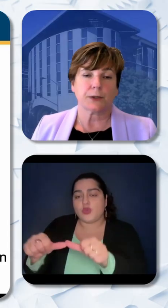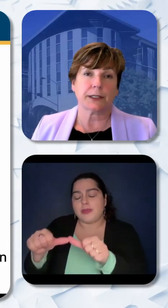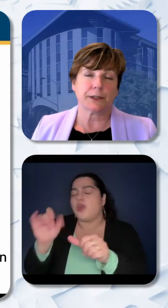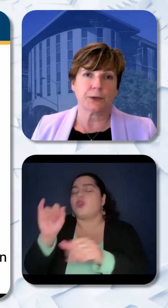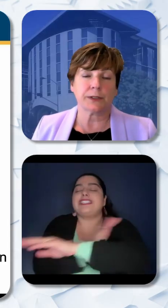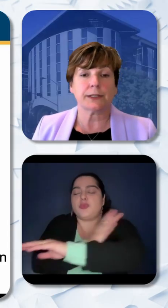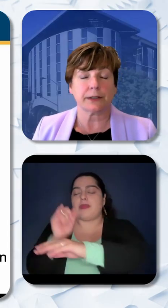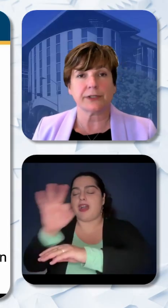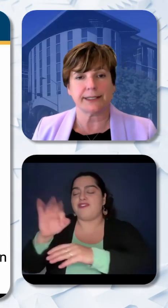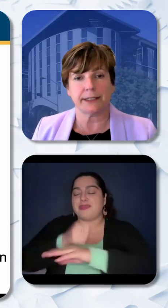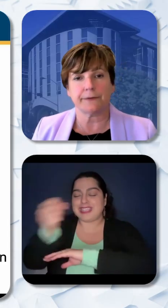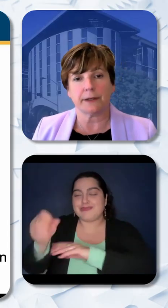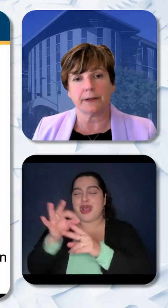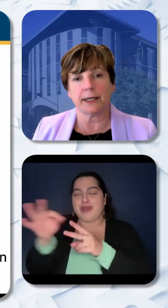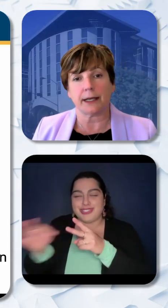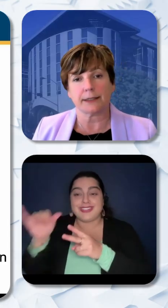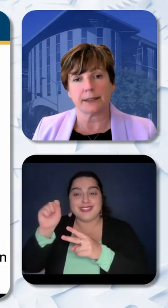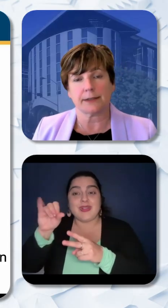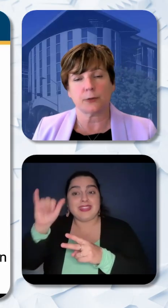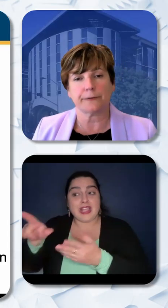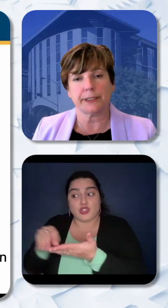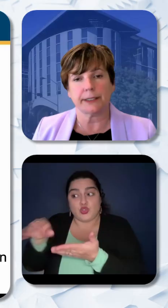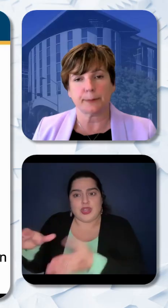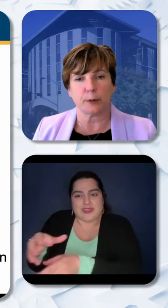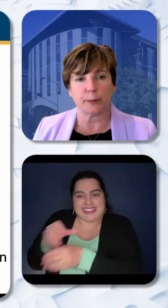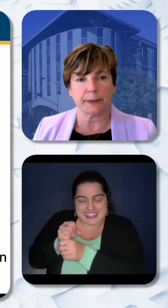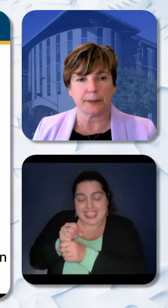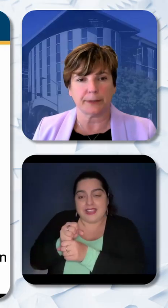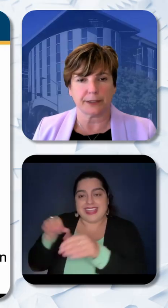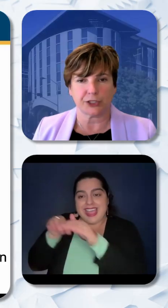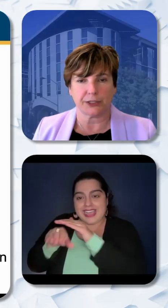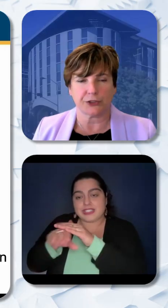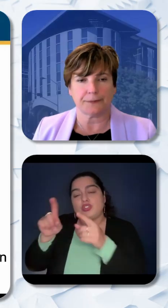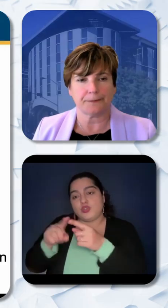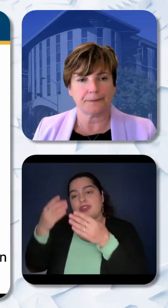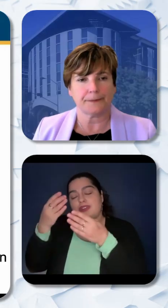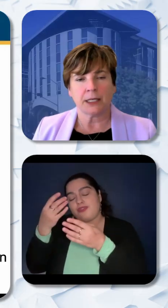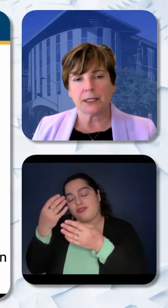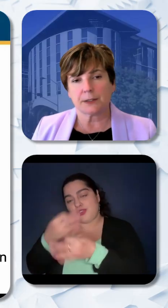so that a student does receive access to a free and appropriate public education.